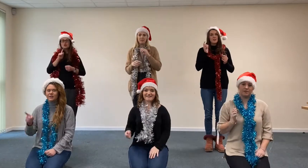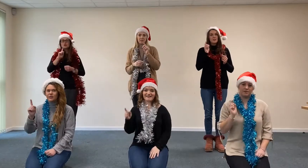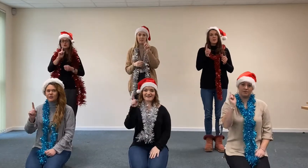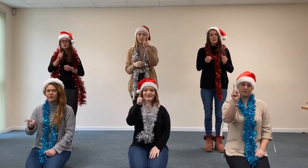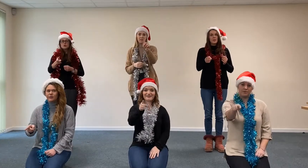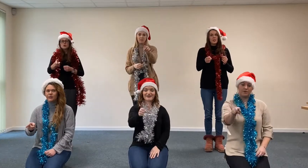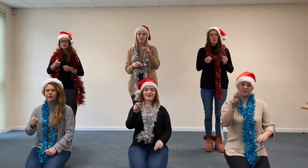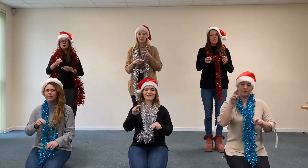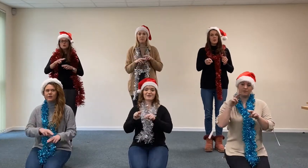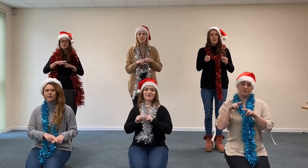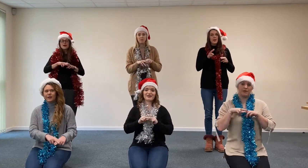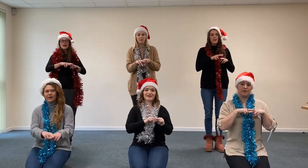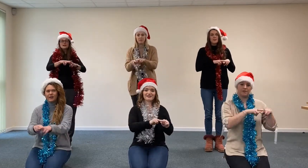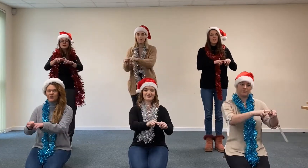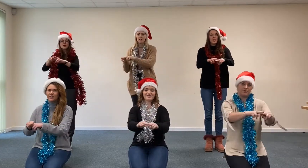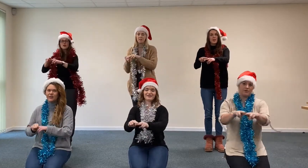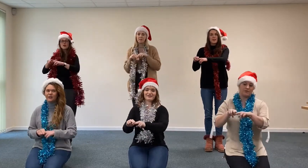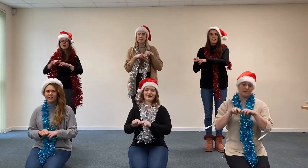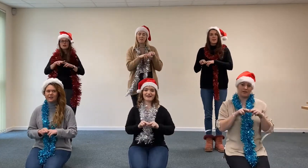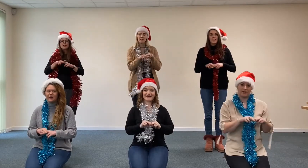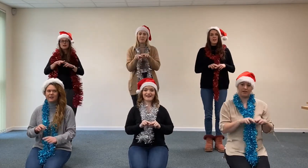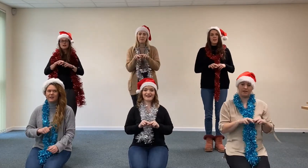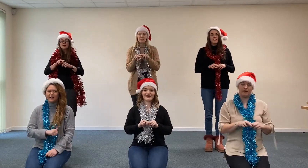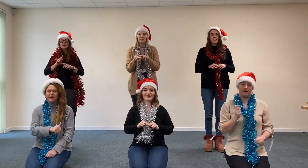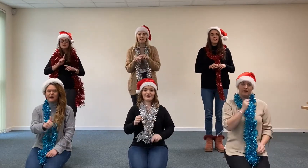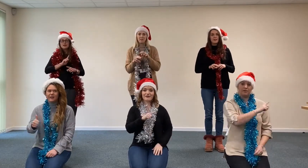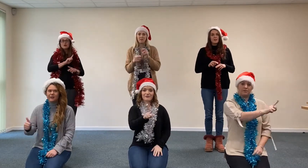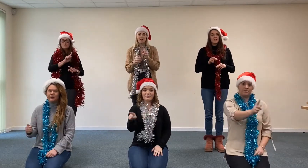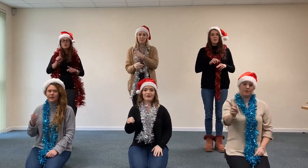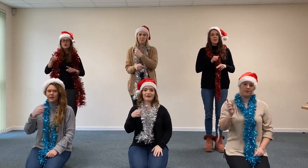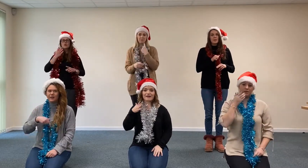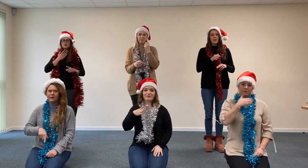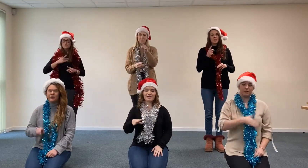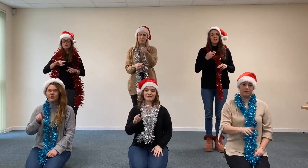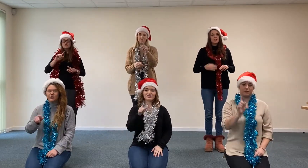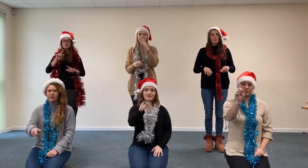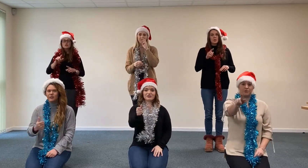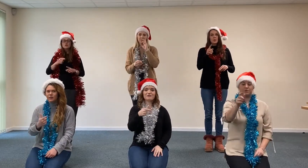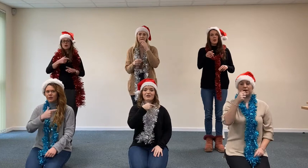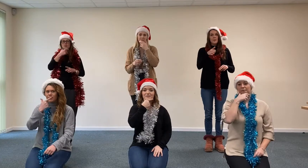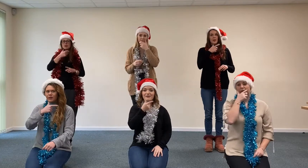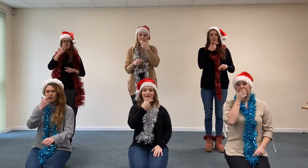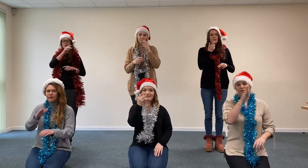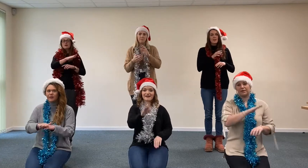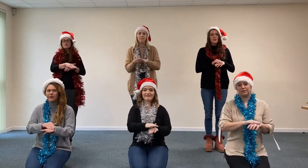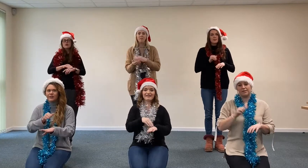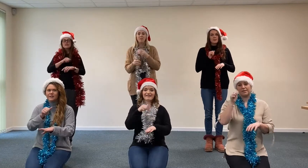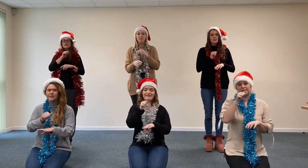to you and your king we wish you a merry christmas